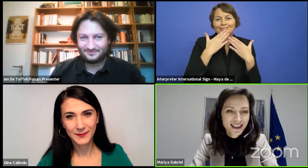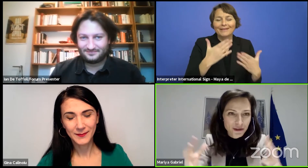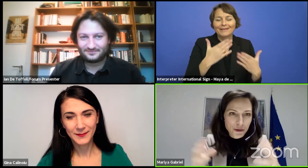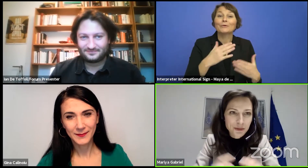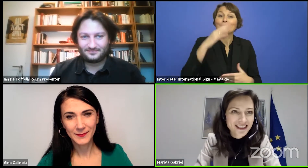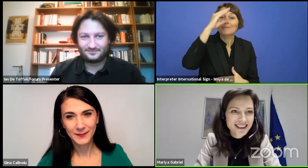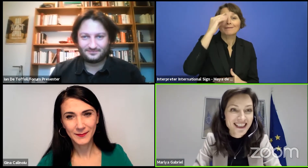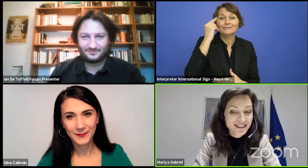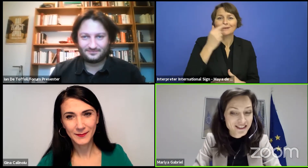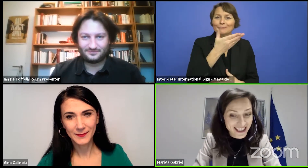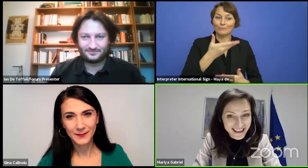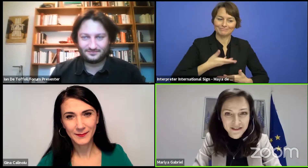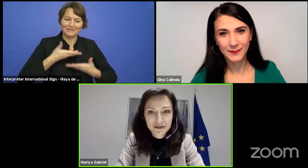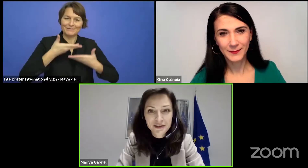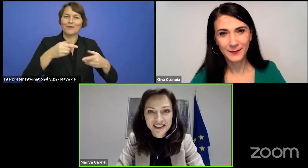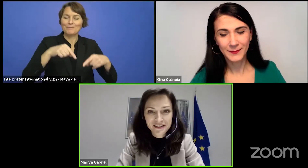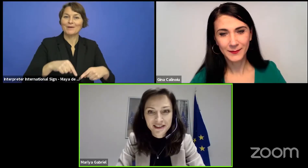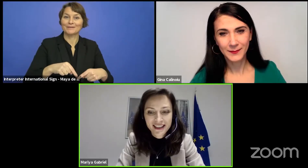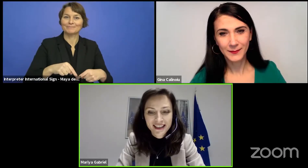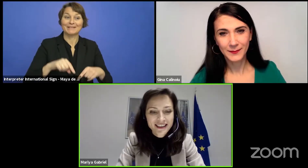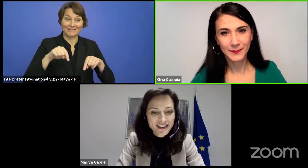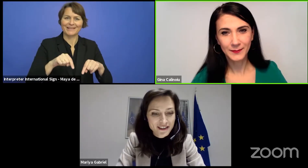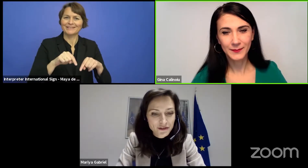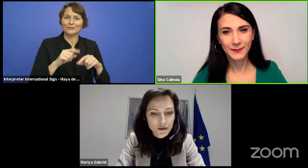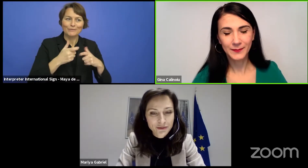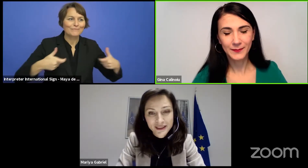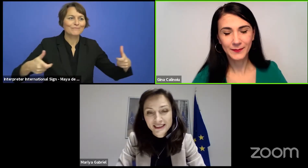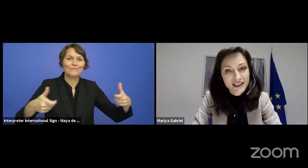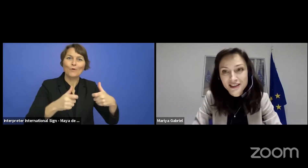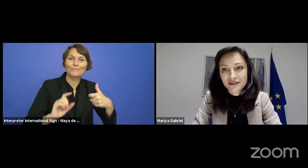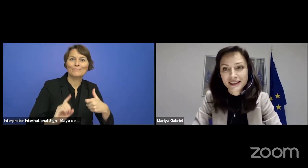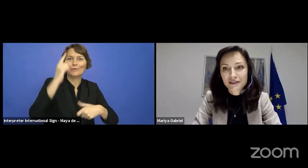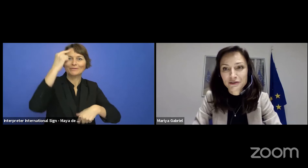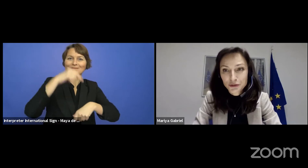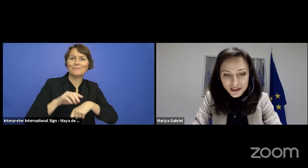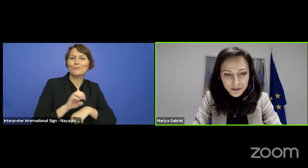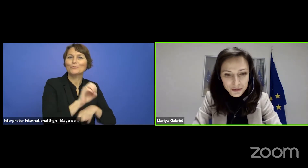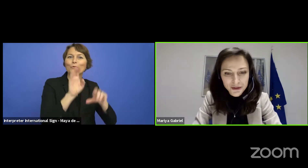to open this second day of the first ever Theatre Forum, an initiative that I fully support